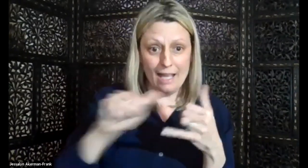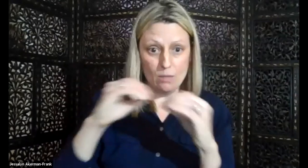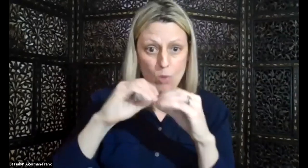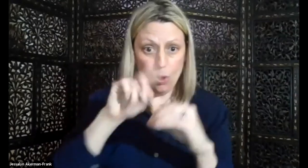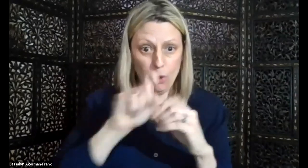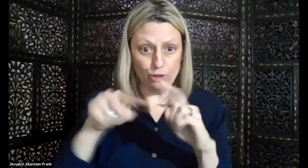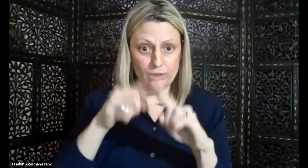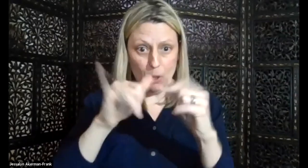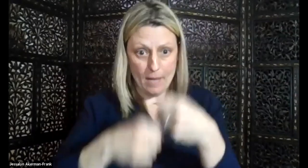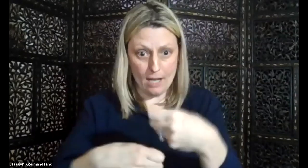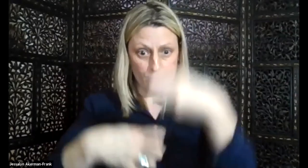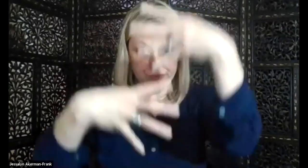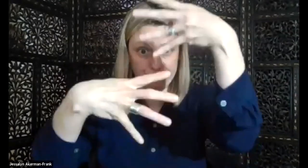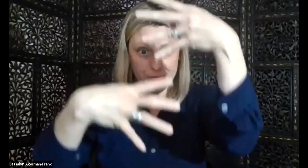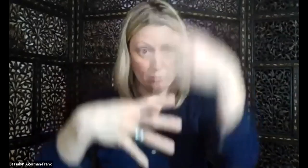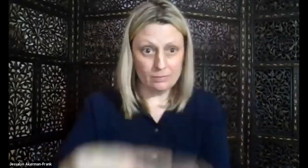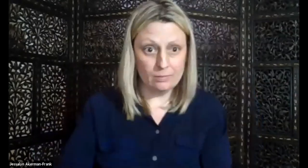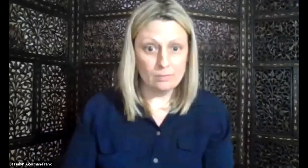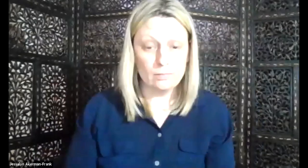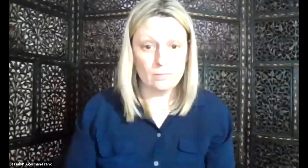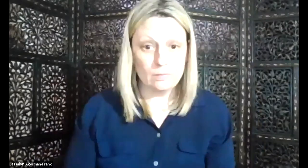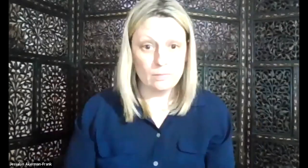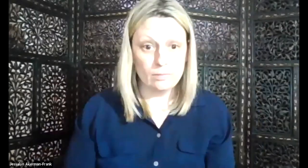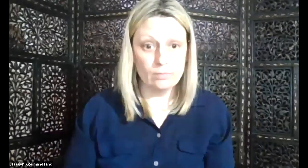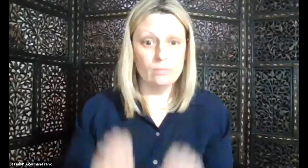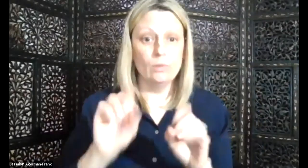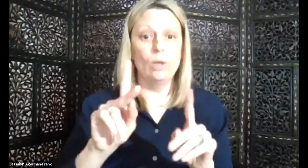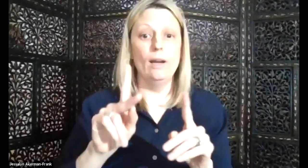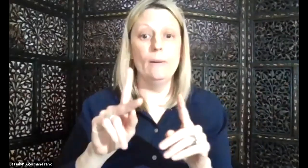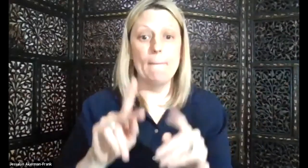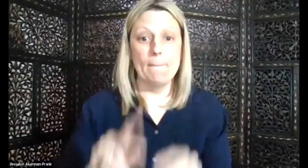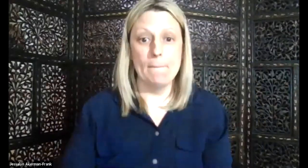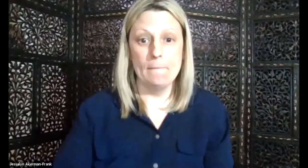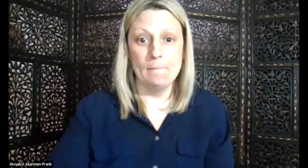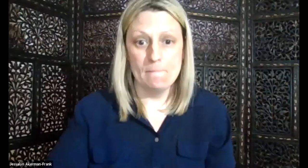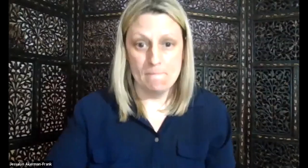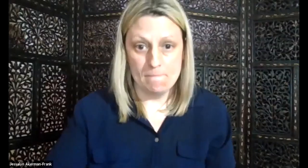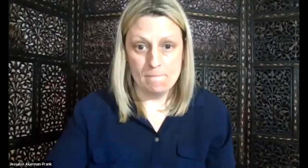see, just 10 questions. Okay. Okay. Thank you very much. >>